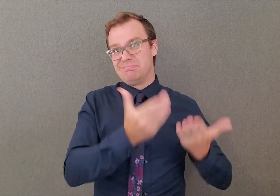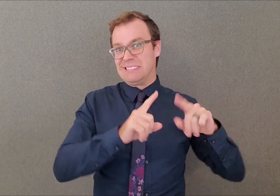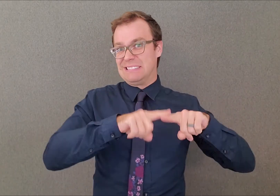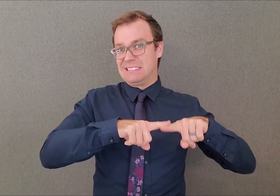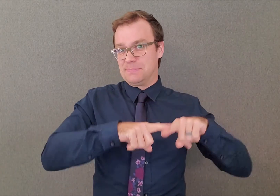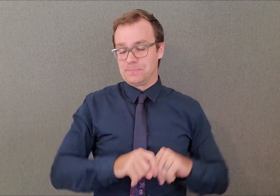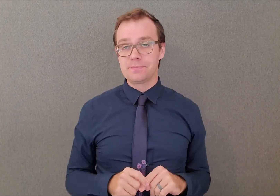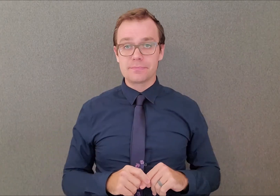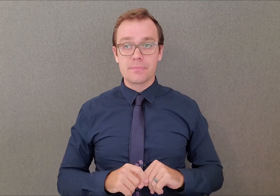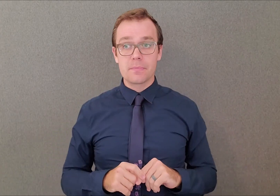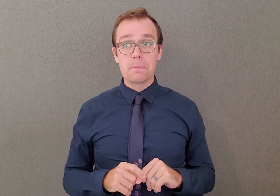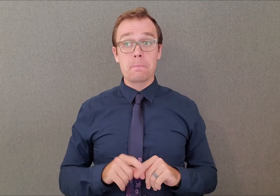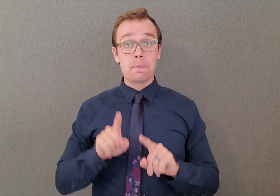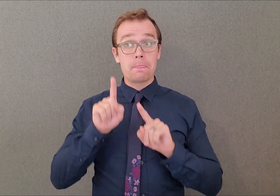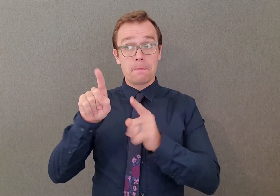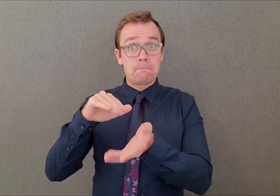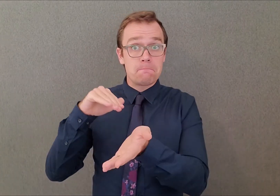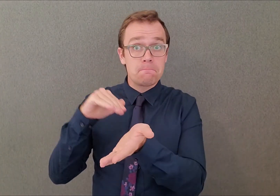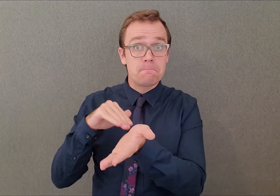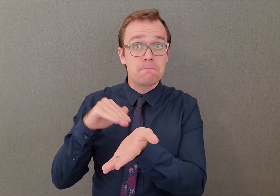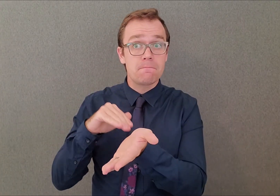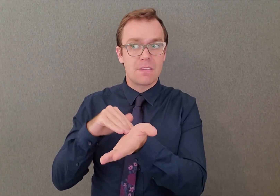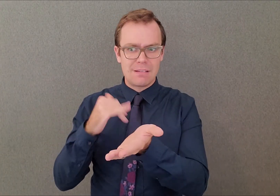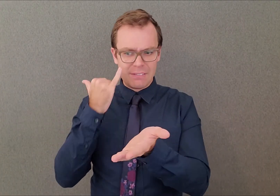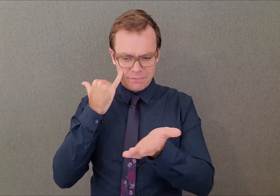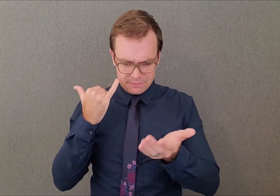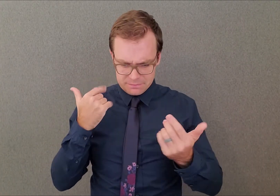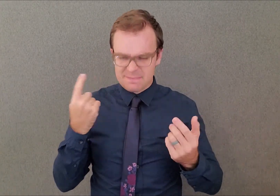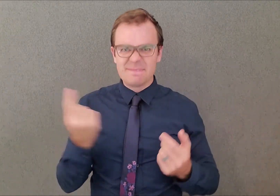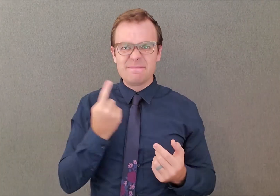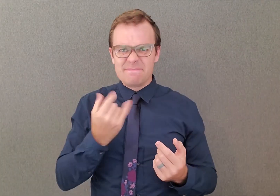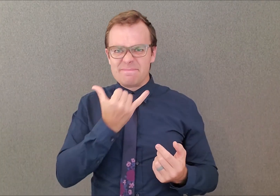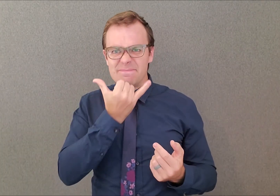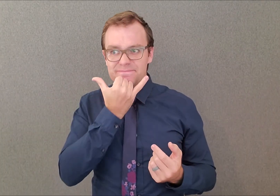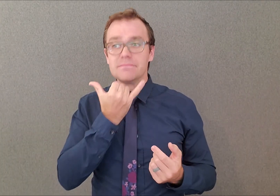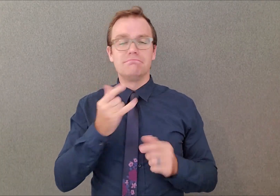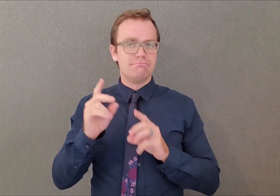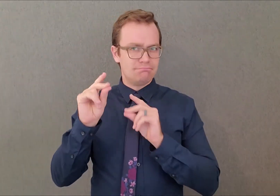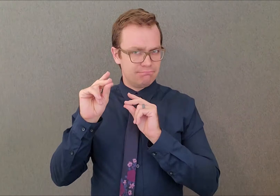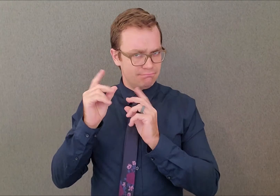Seek medical treatment for unusual symptoms as soon as possible.